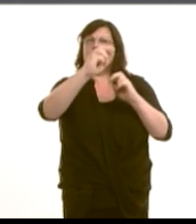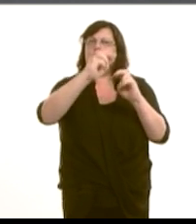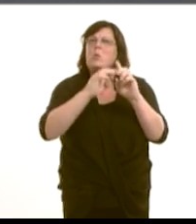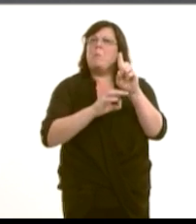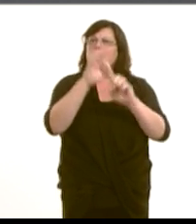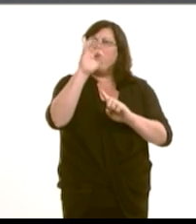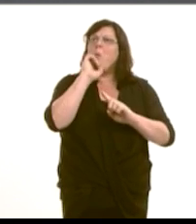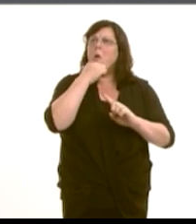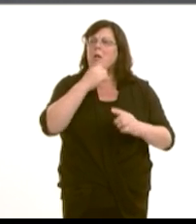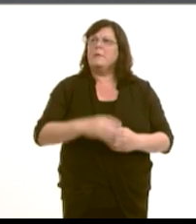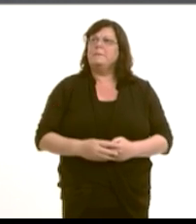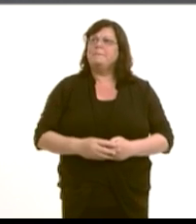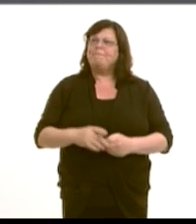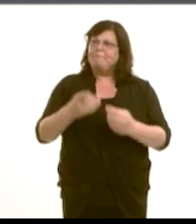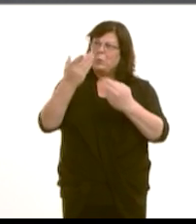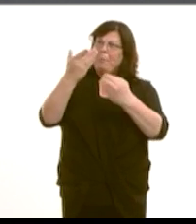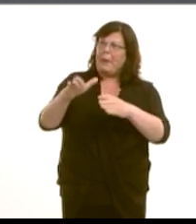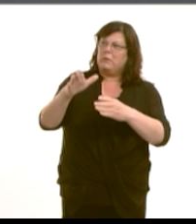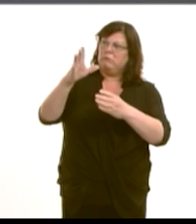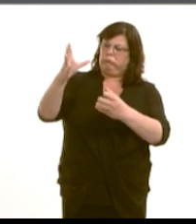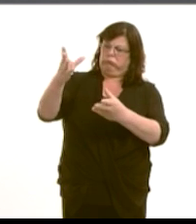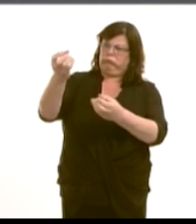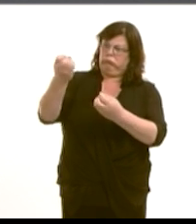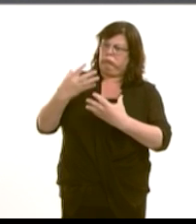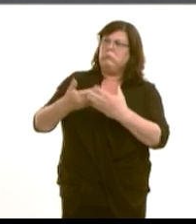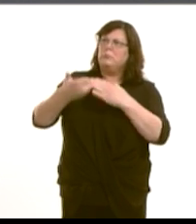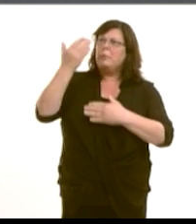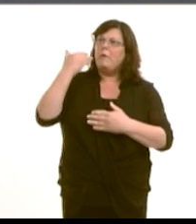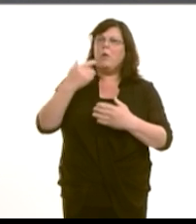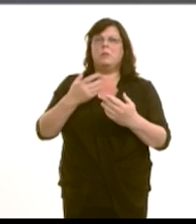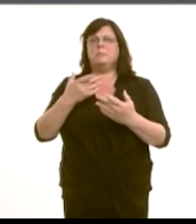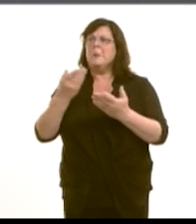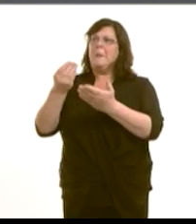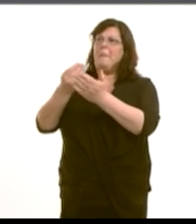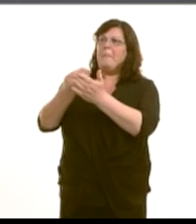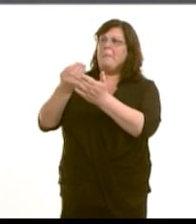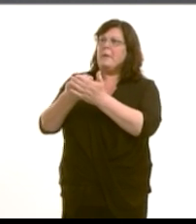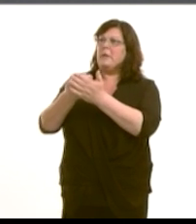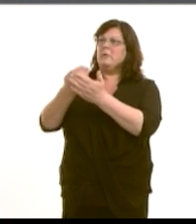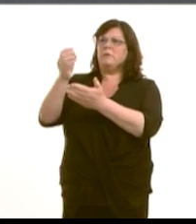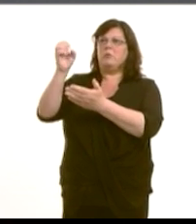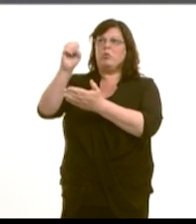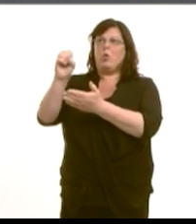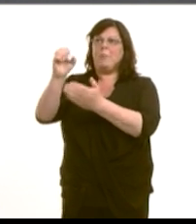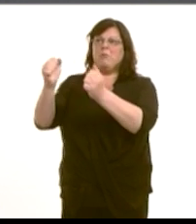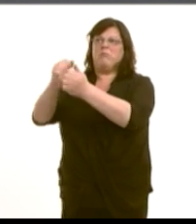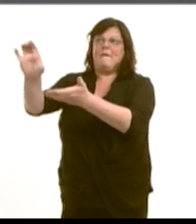As the First Minister has said, a sizeable amount of the project money has not yet been signed off.